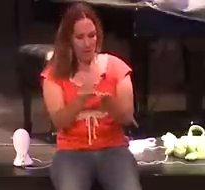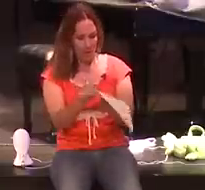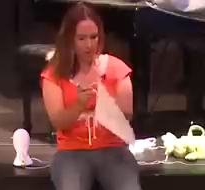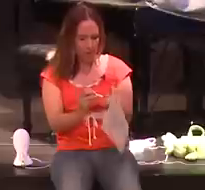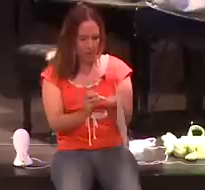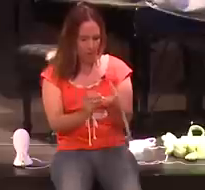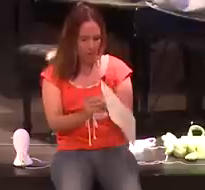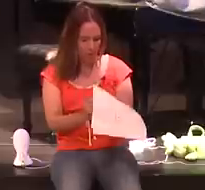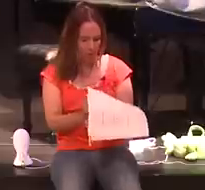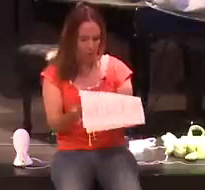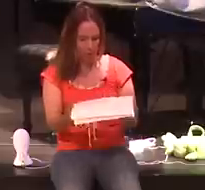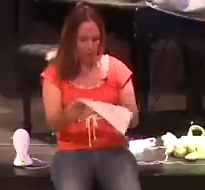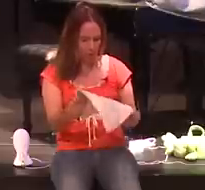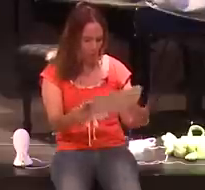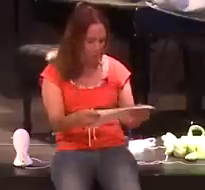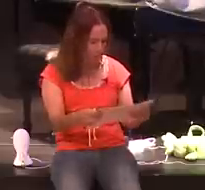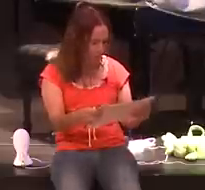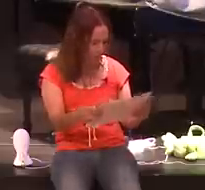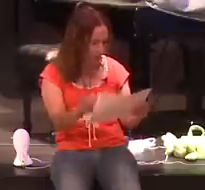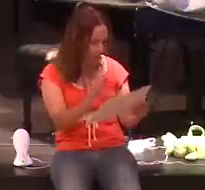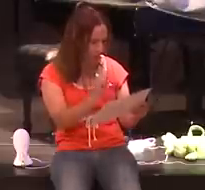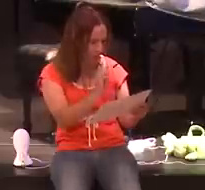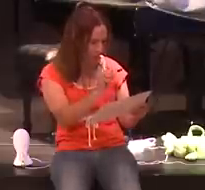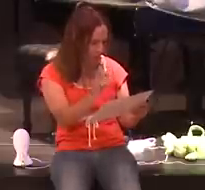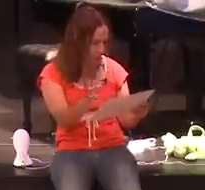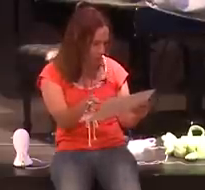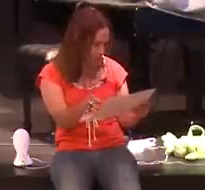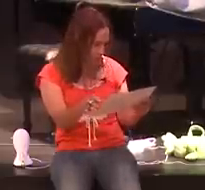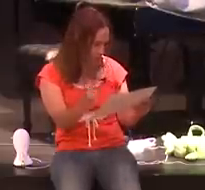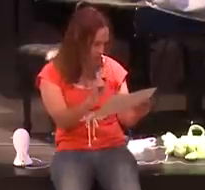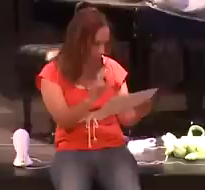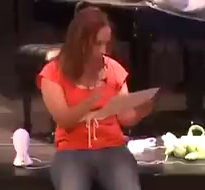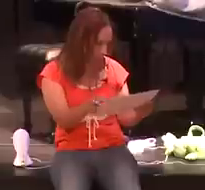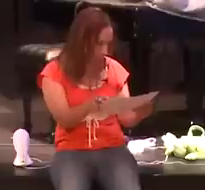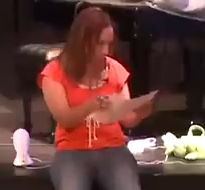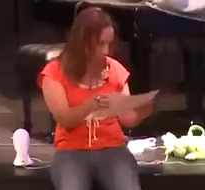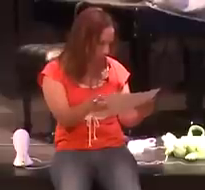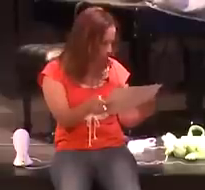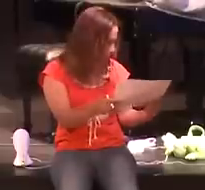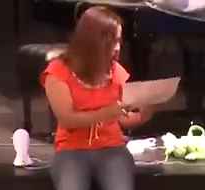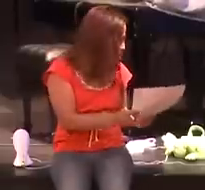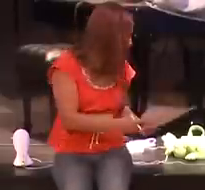All right. Got that. So next week store credit I'll have a little card for you.